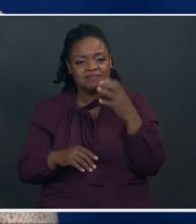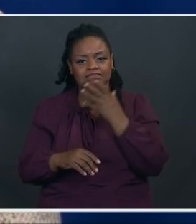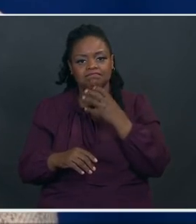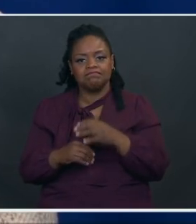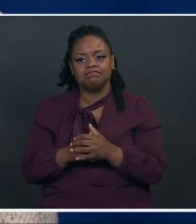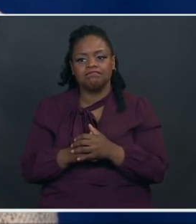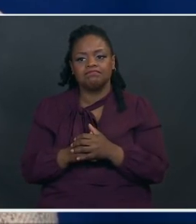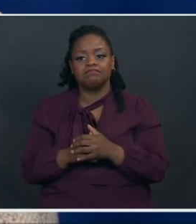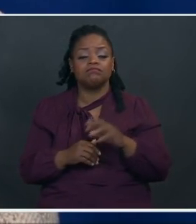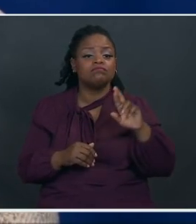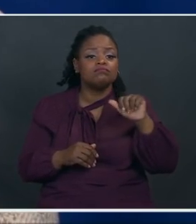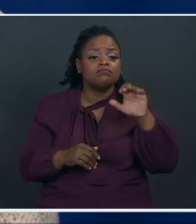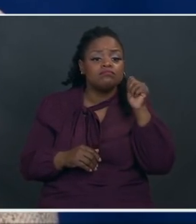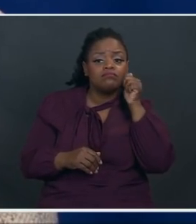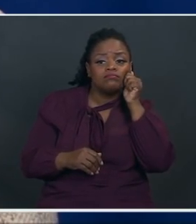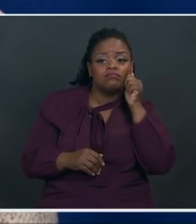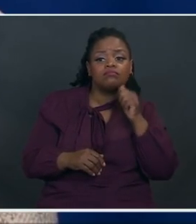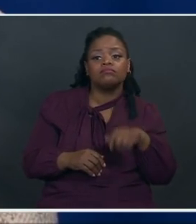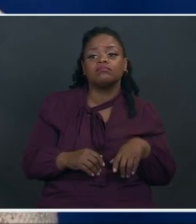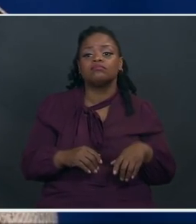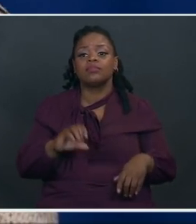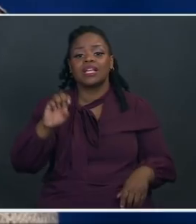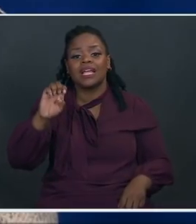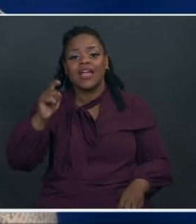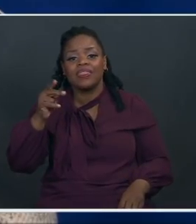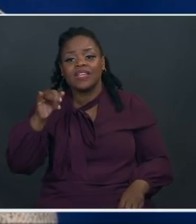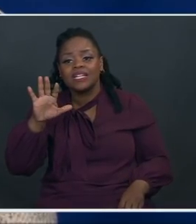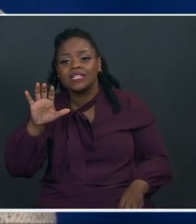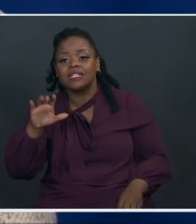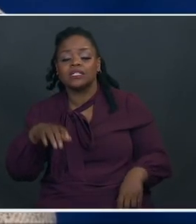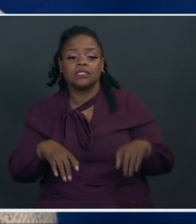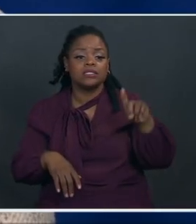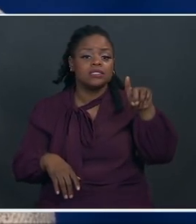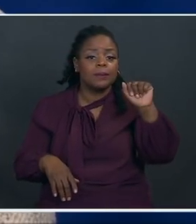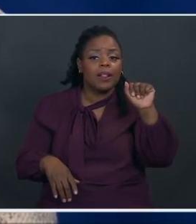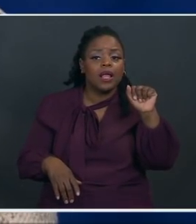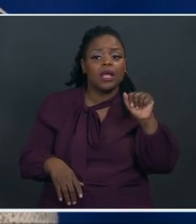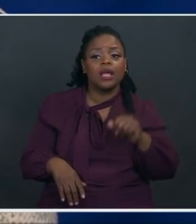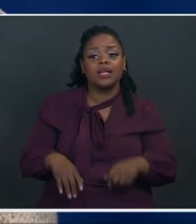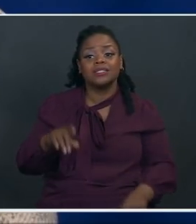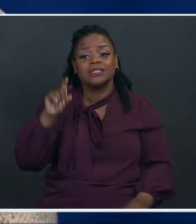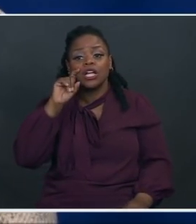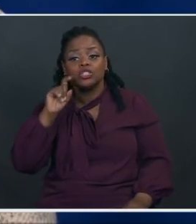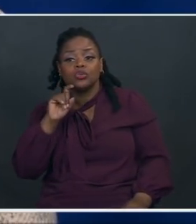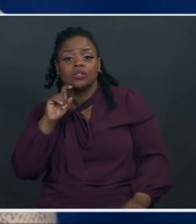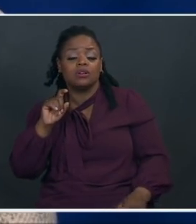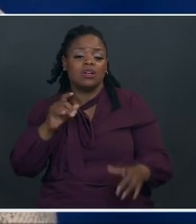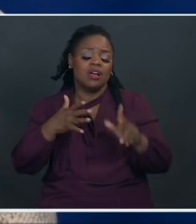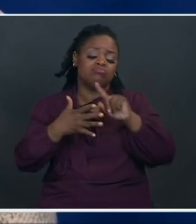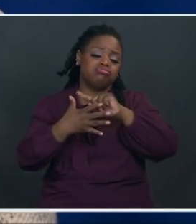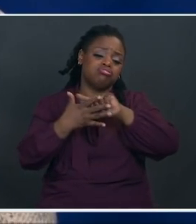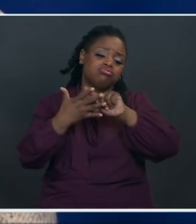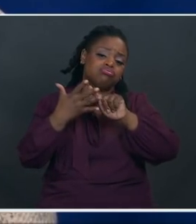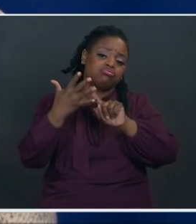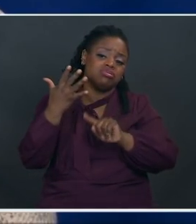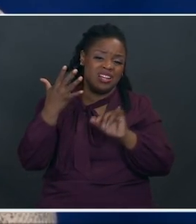gender identity, disability, geography, based on where you live, COVID-19 is leaving a terrible imprint